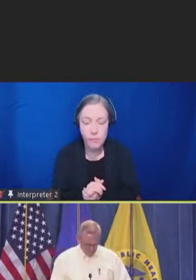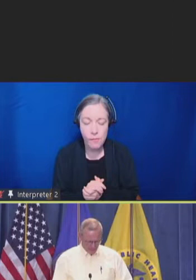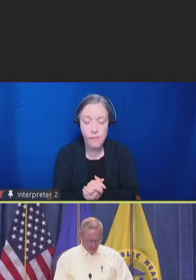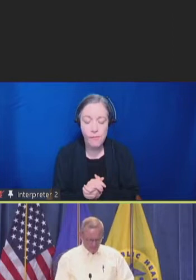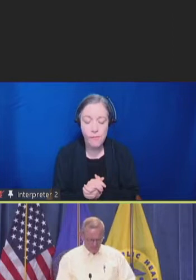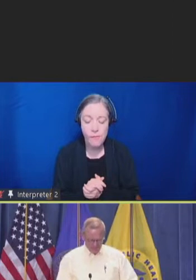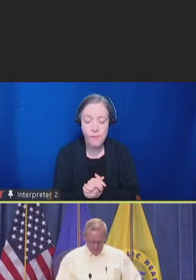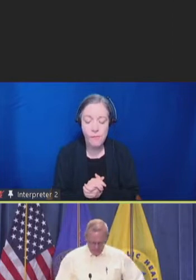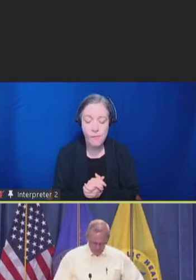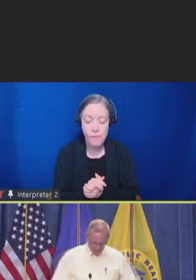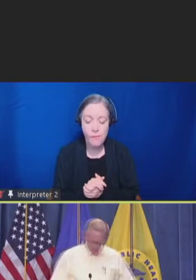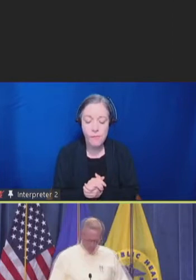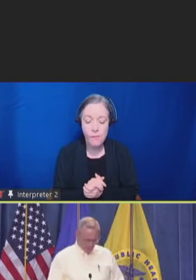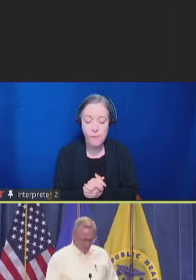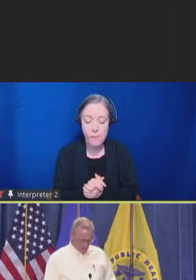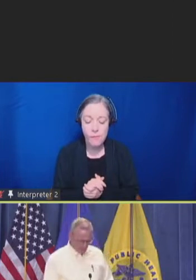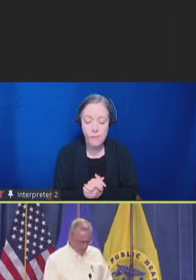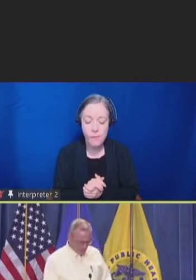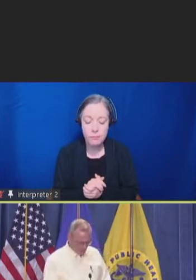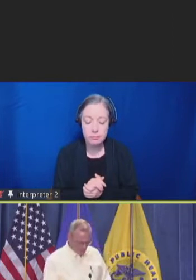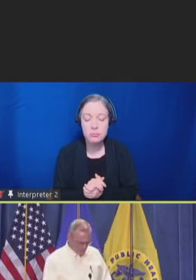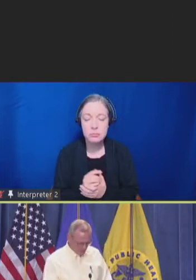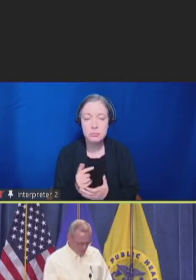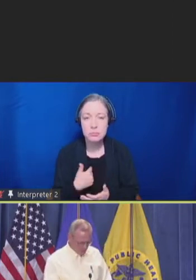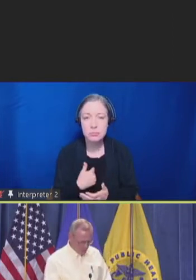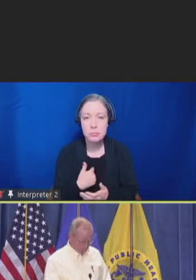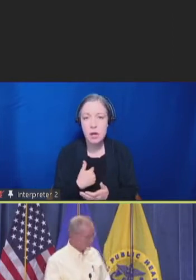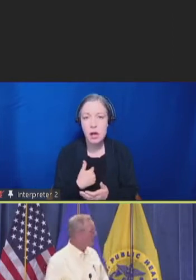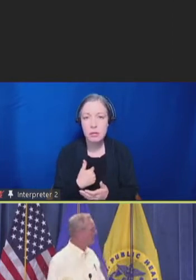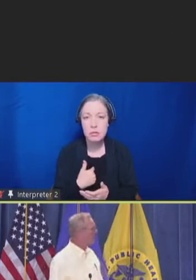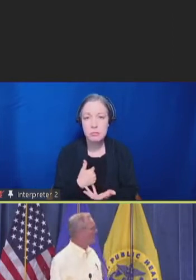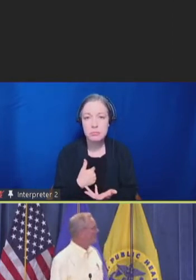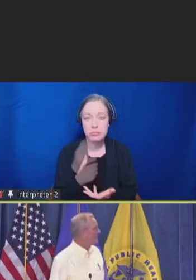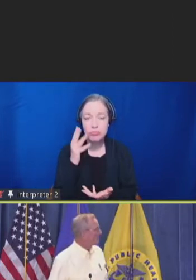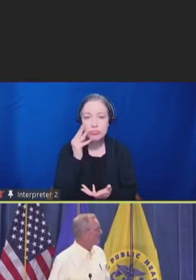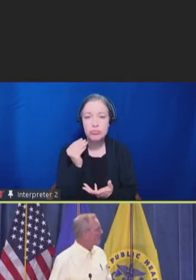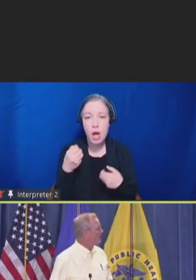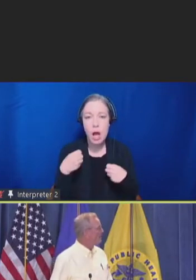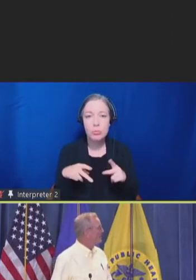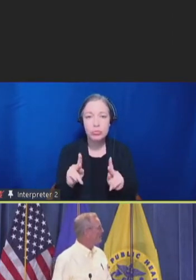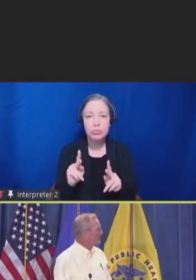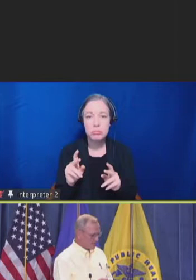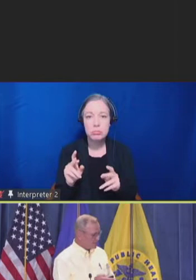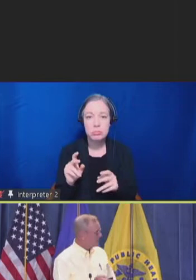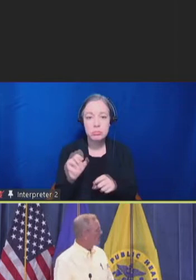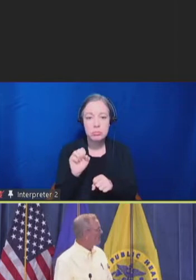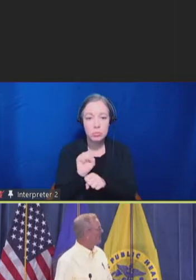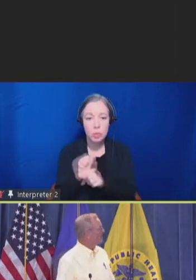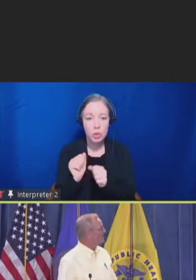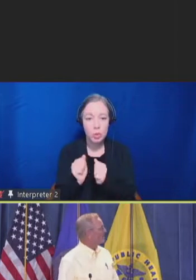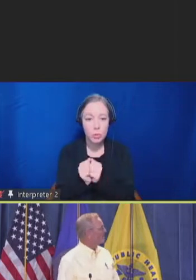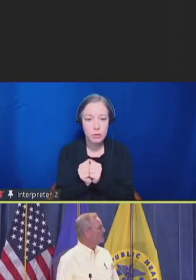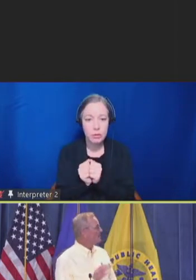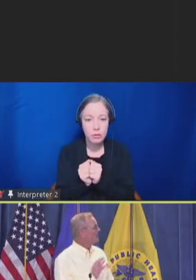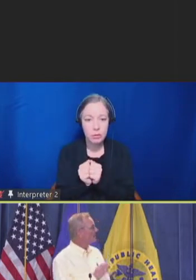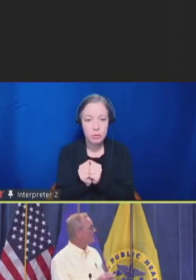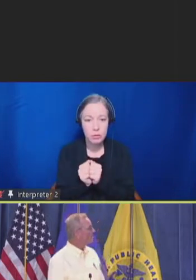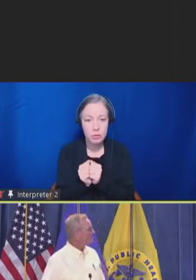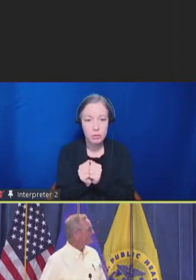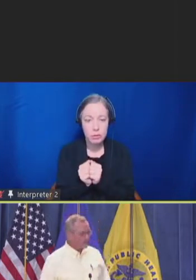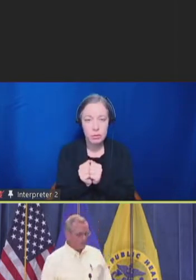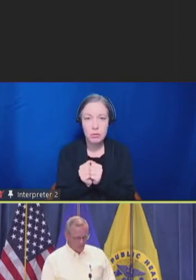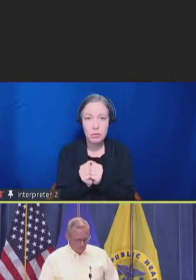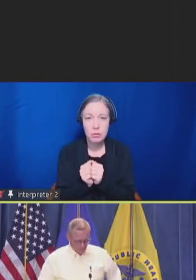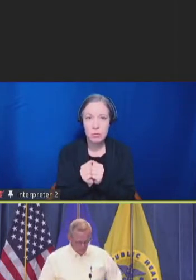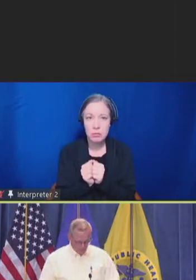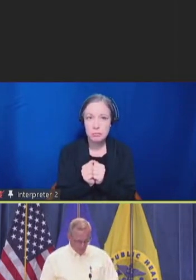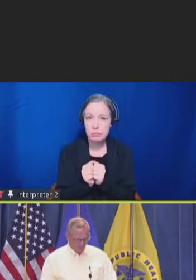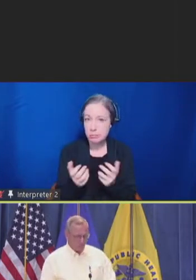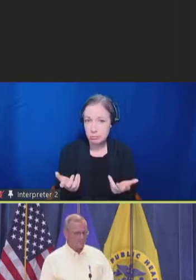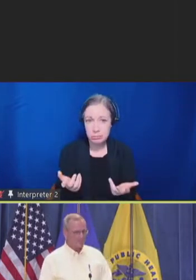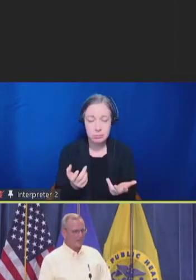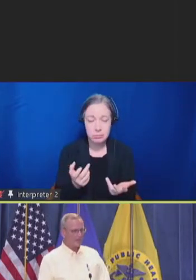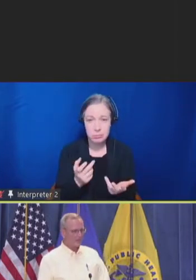And I have had an opportunity to work with multiple different subject matter experts.